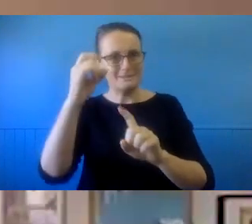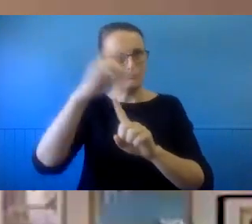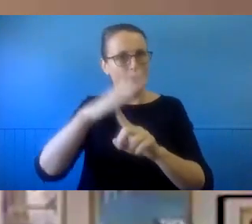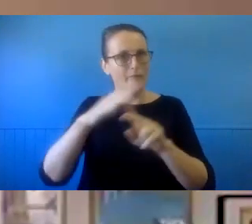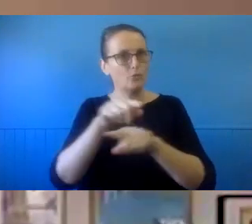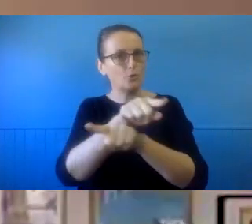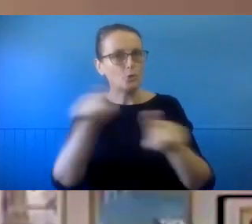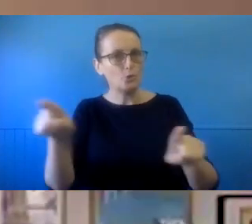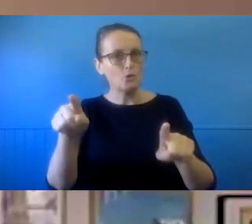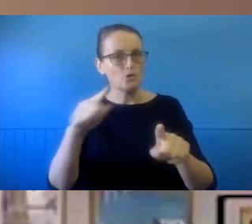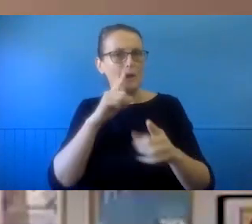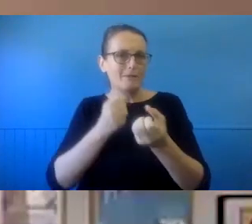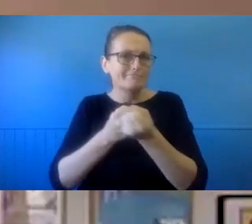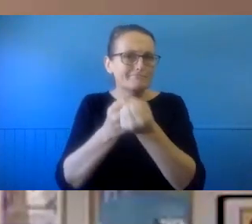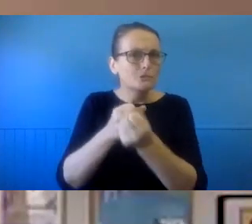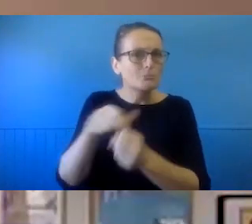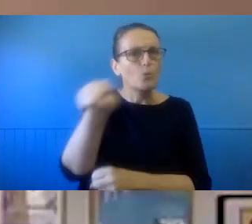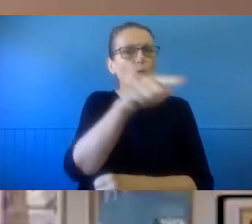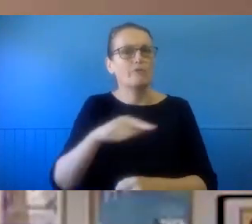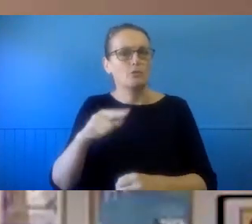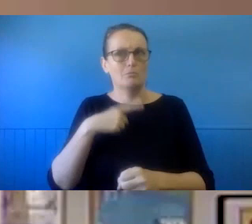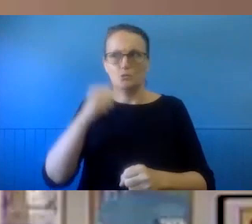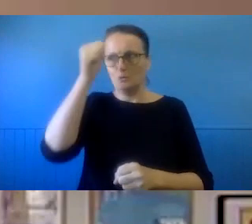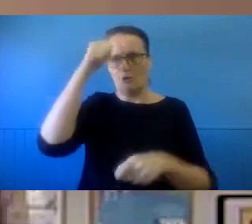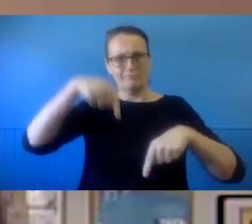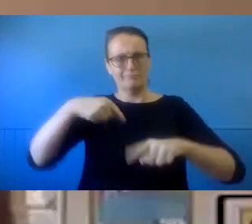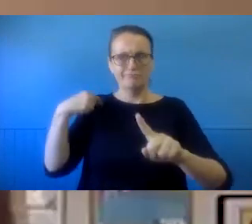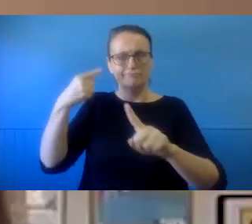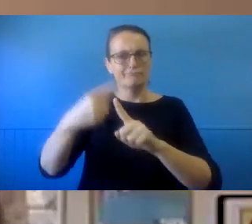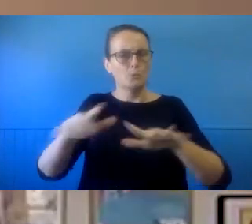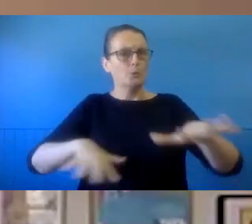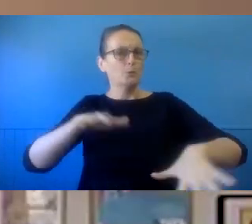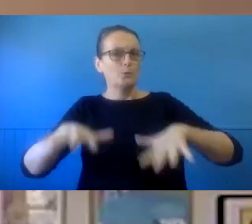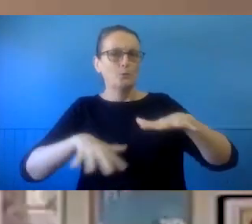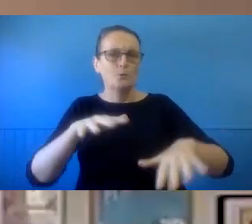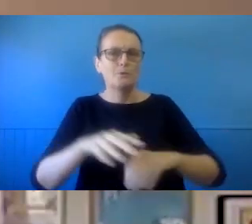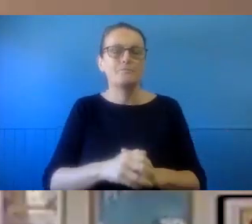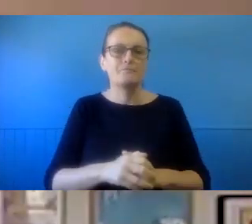this intense time of change. While the uncertainty becomes familiar, it